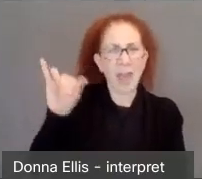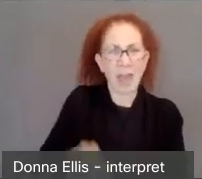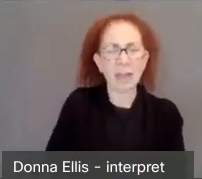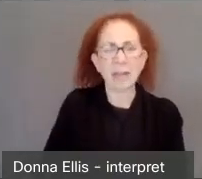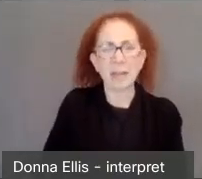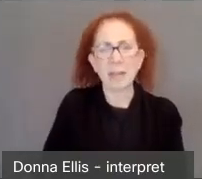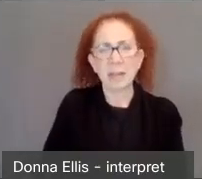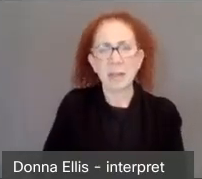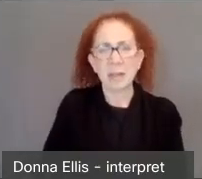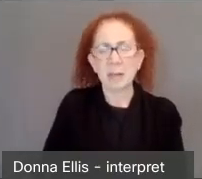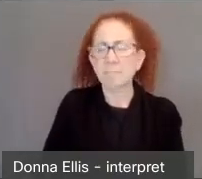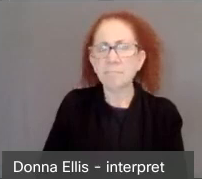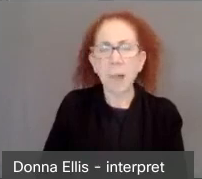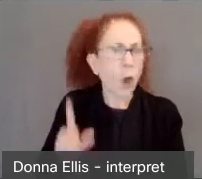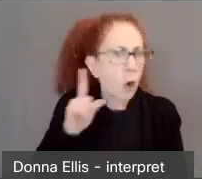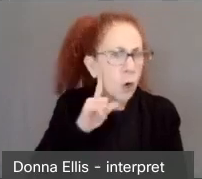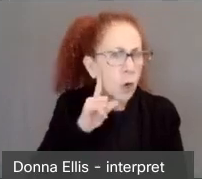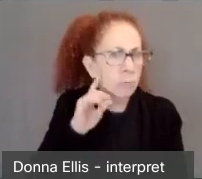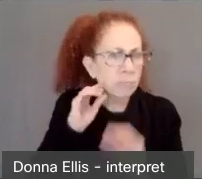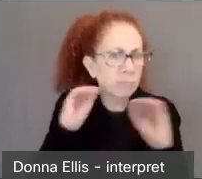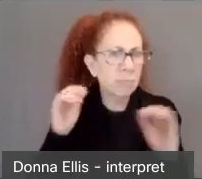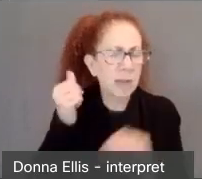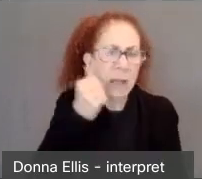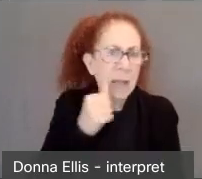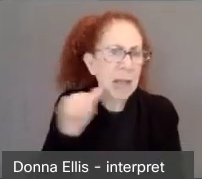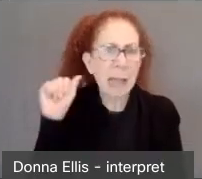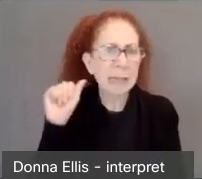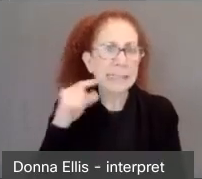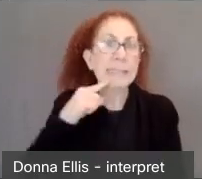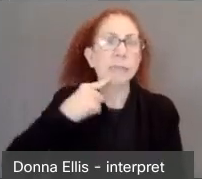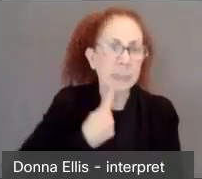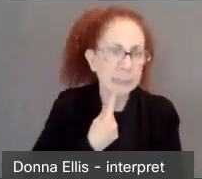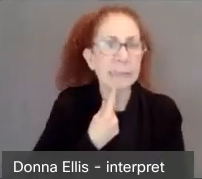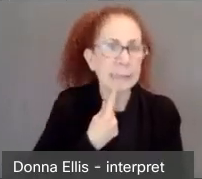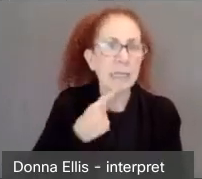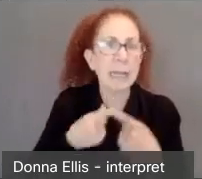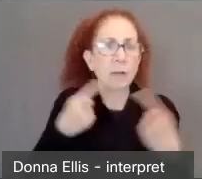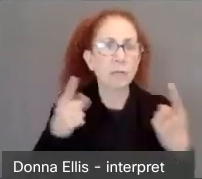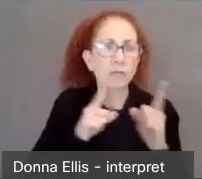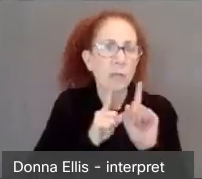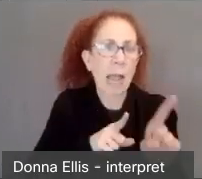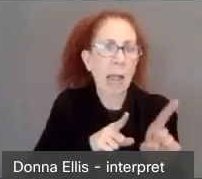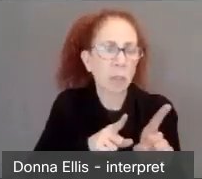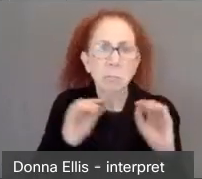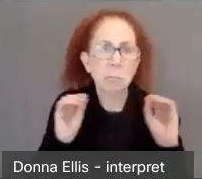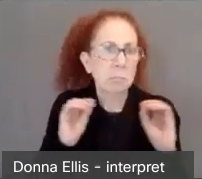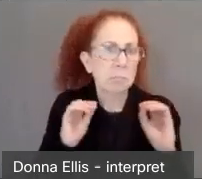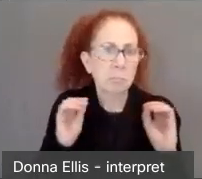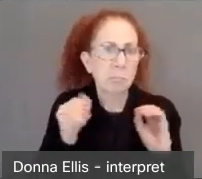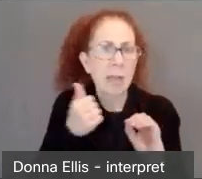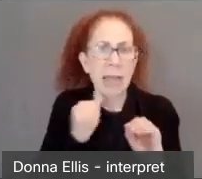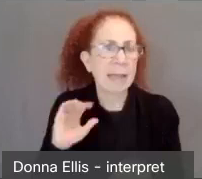I'm not aware that we've had any serious adverse reaction at any of our vaccination locations.